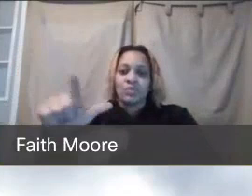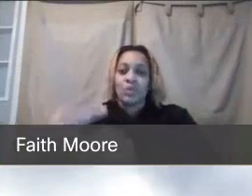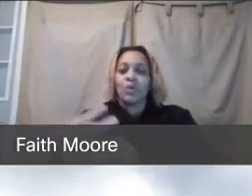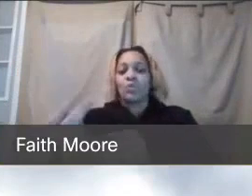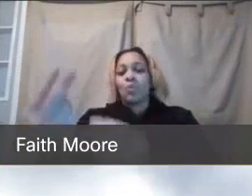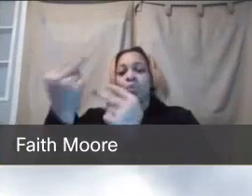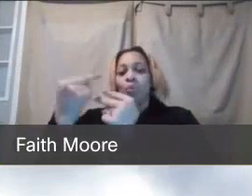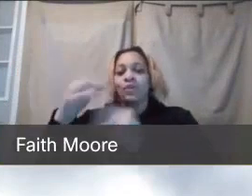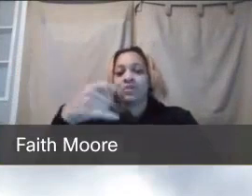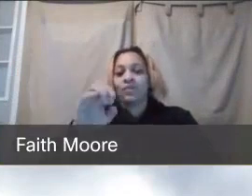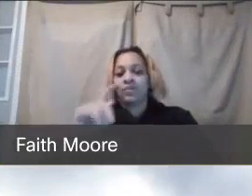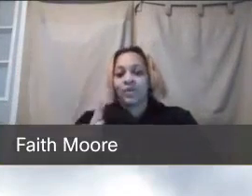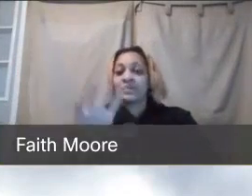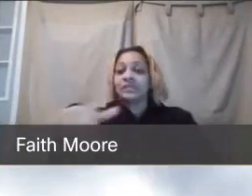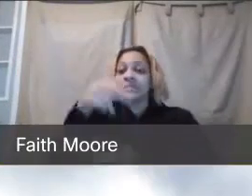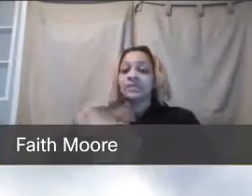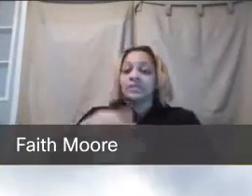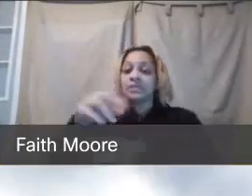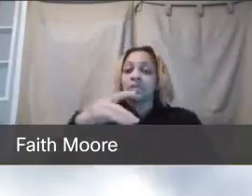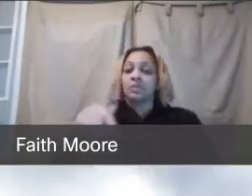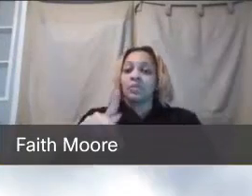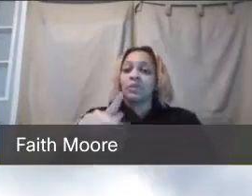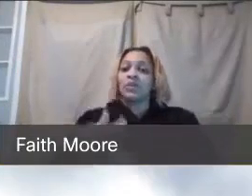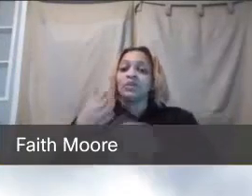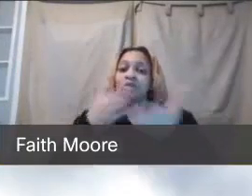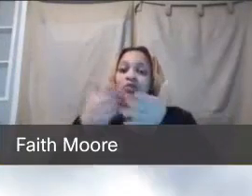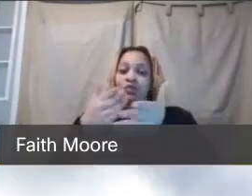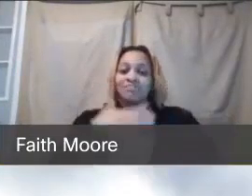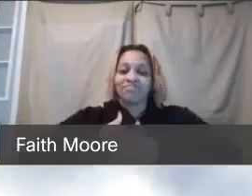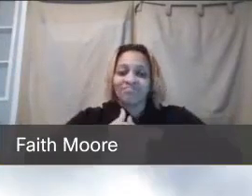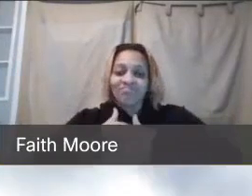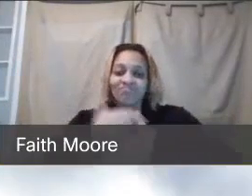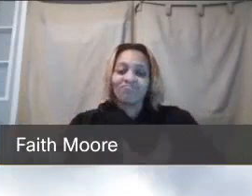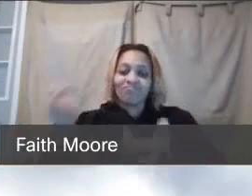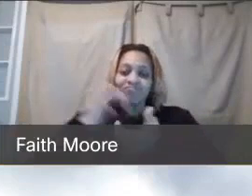And the national parks services is very excited to partner with the district of Columbia on another project.